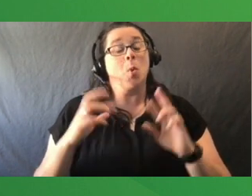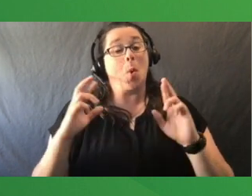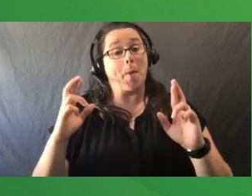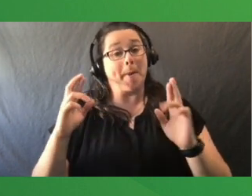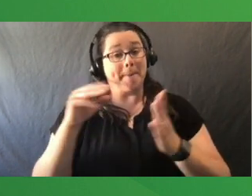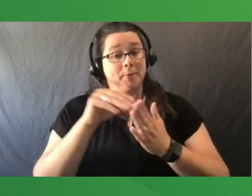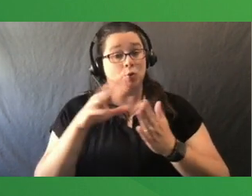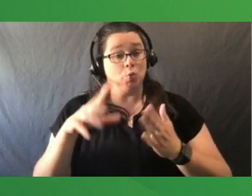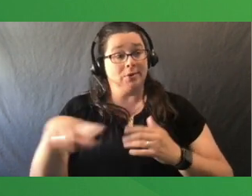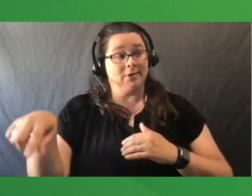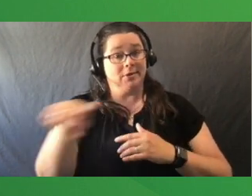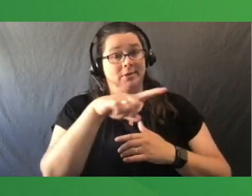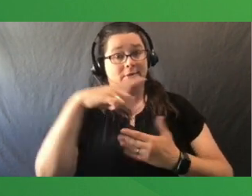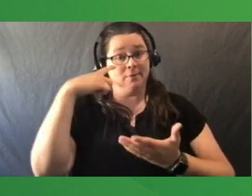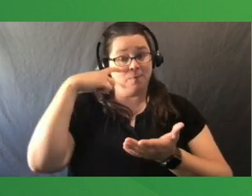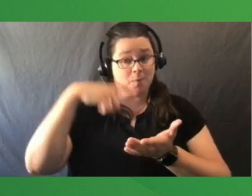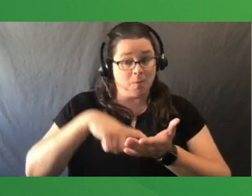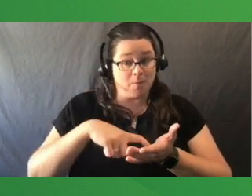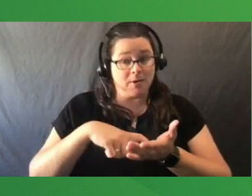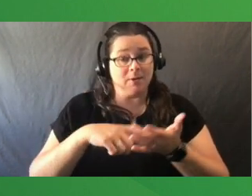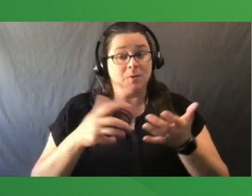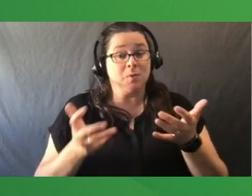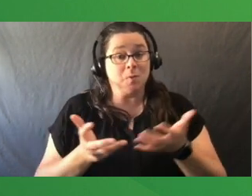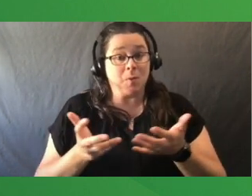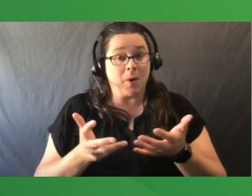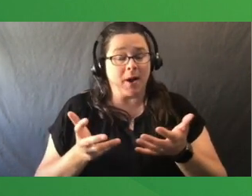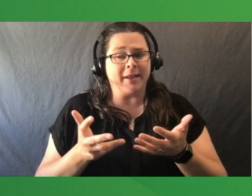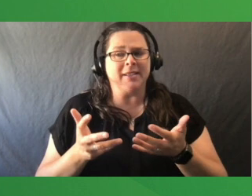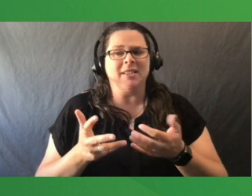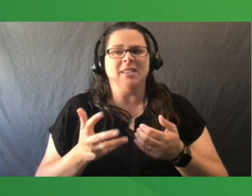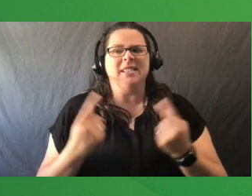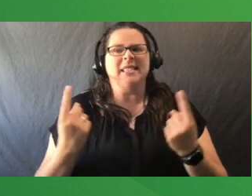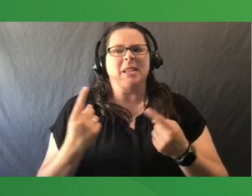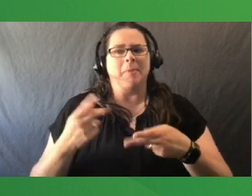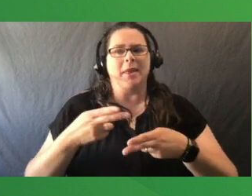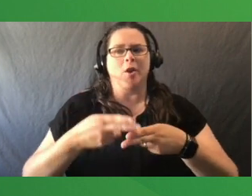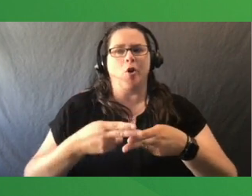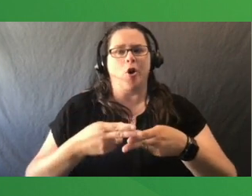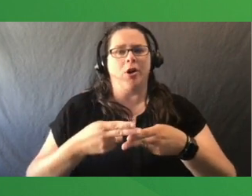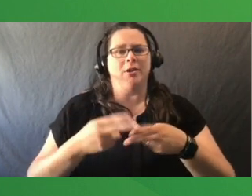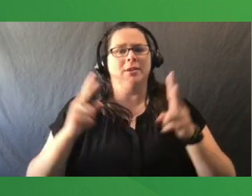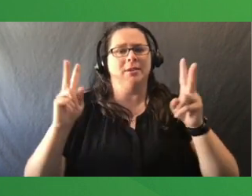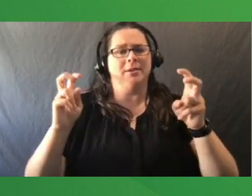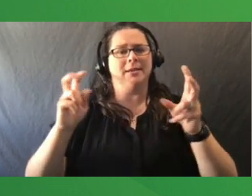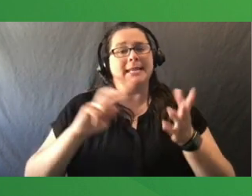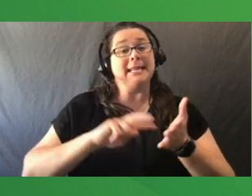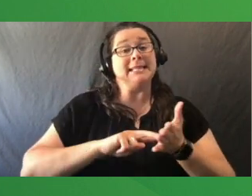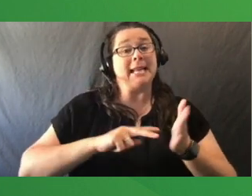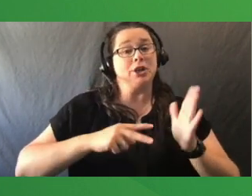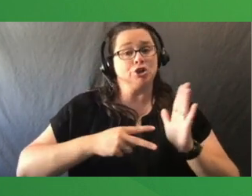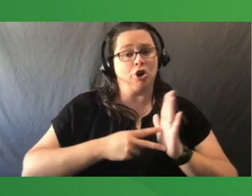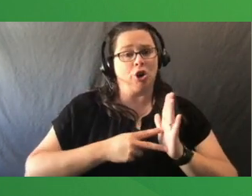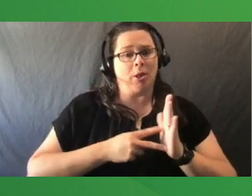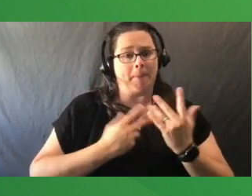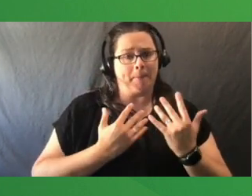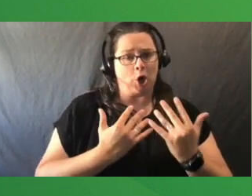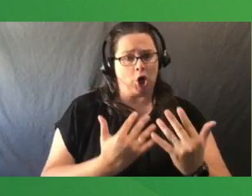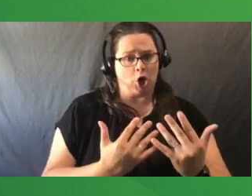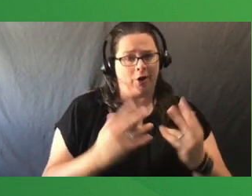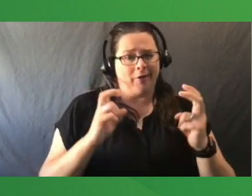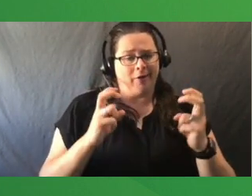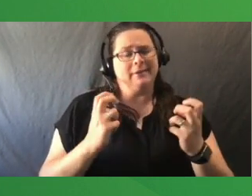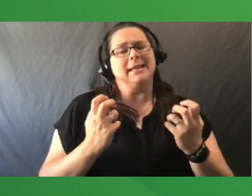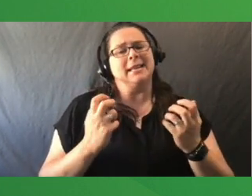here is that there's something called an intentional burn or intentional fire, and they can see